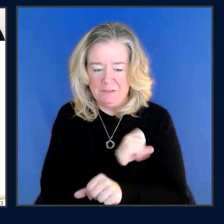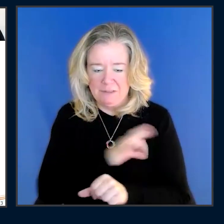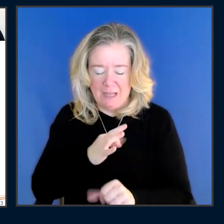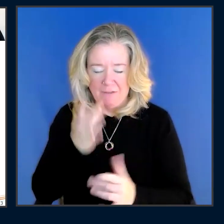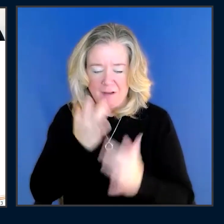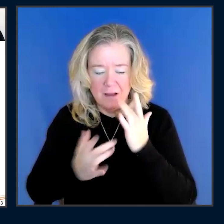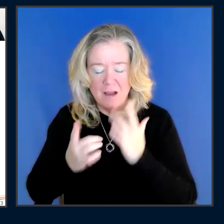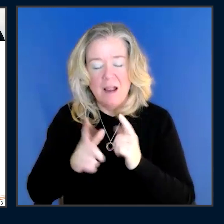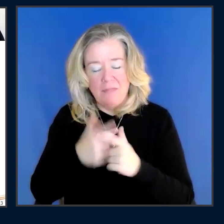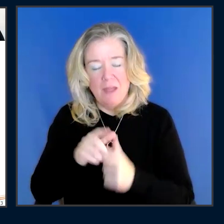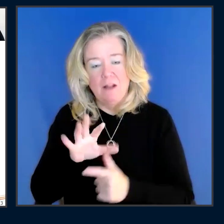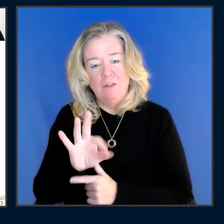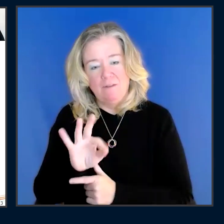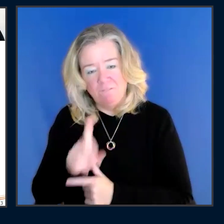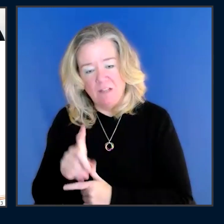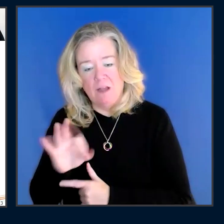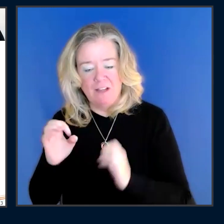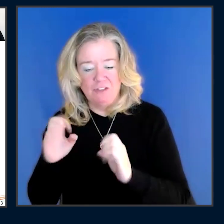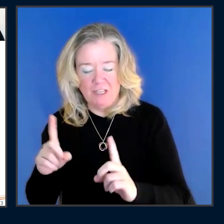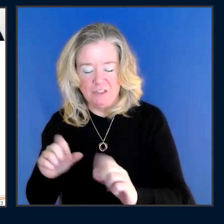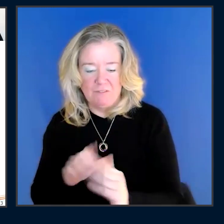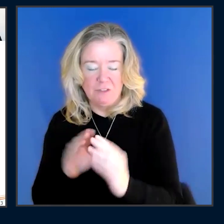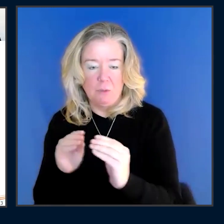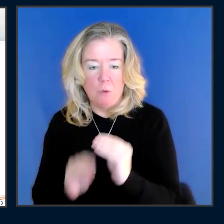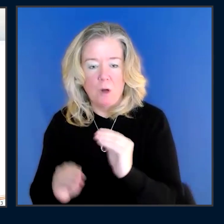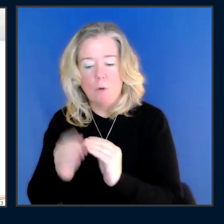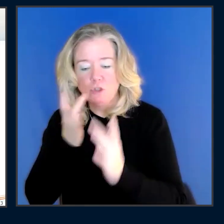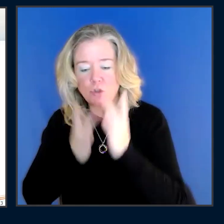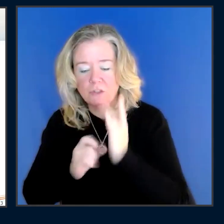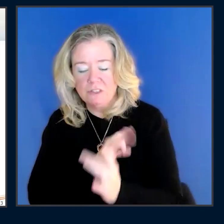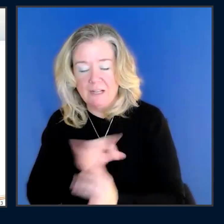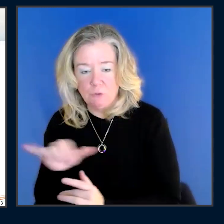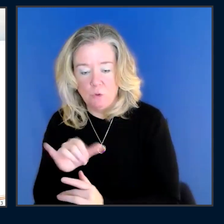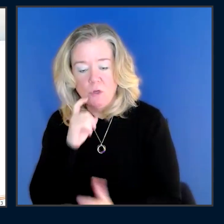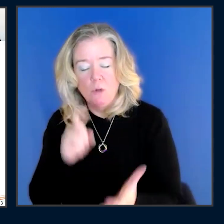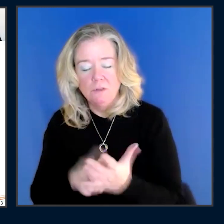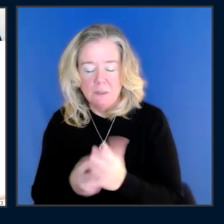On top of that, the field of education in general is facing more and more shortages.